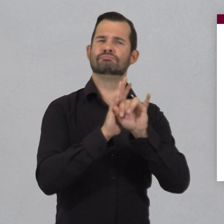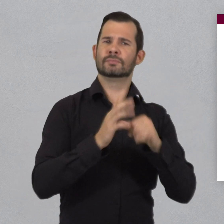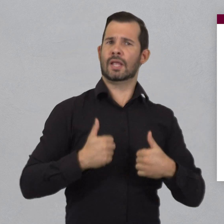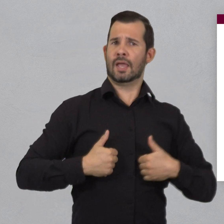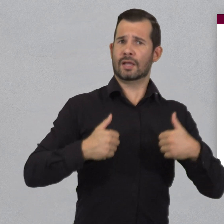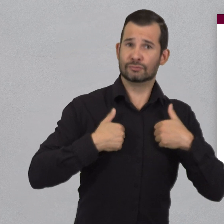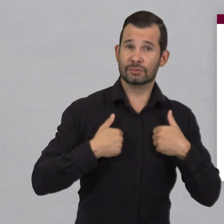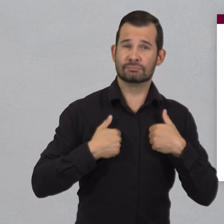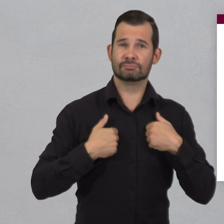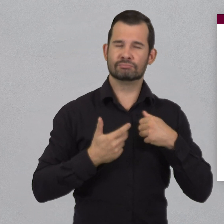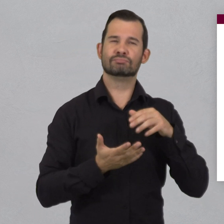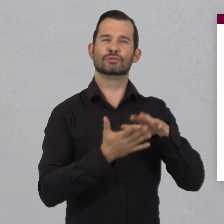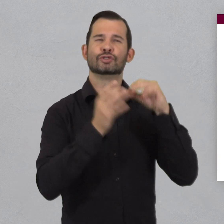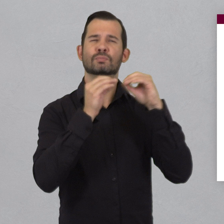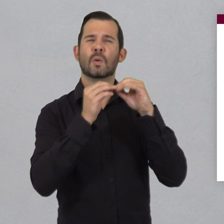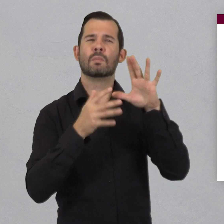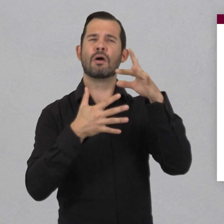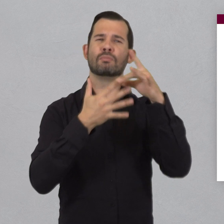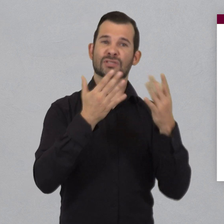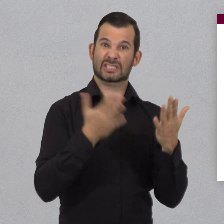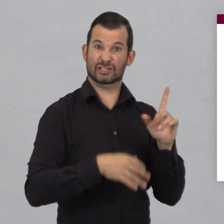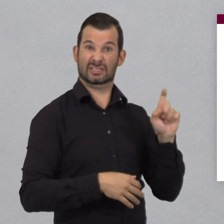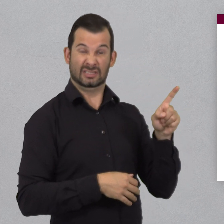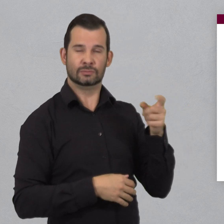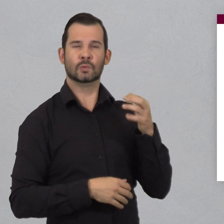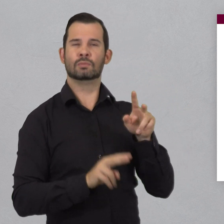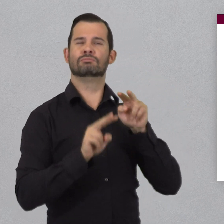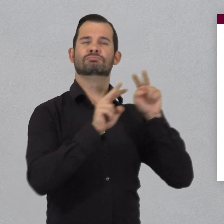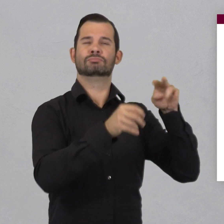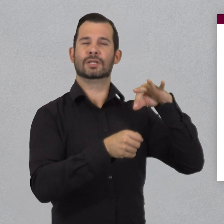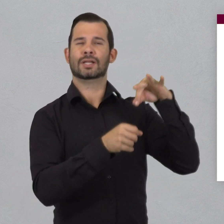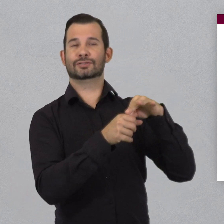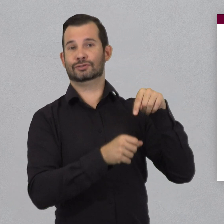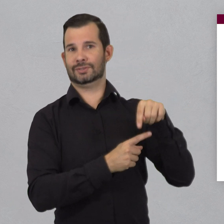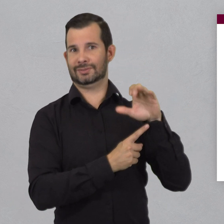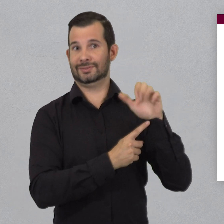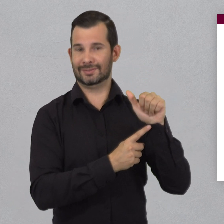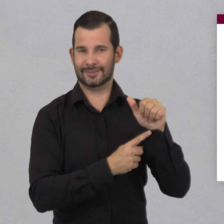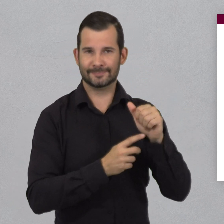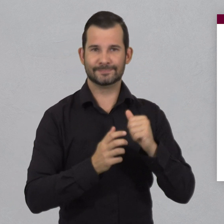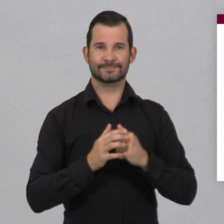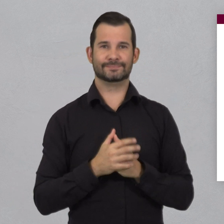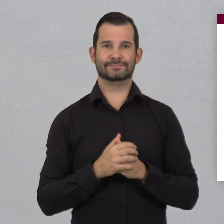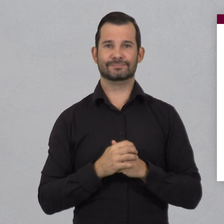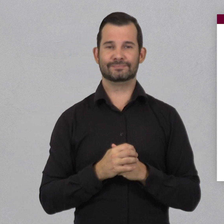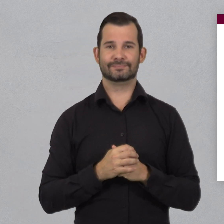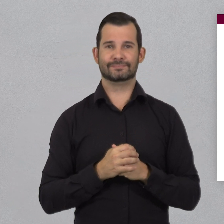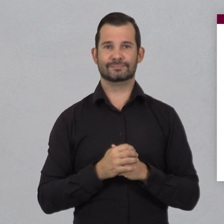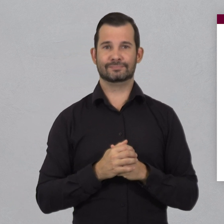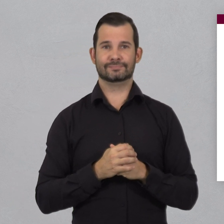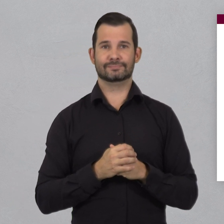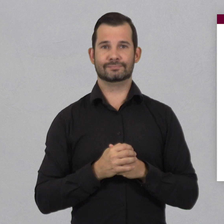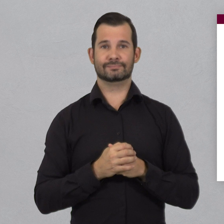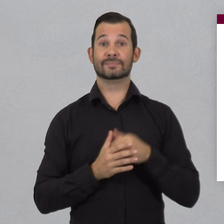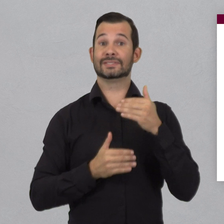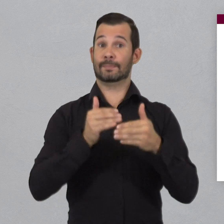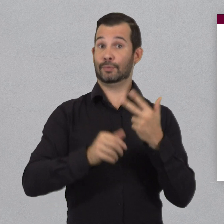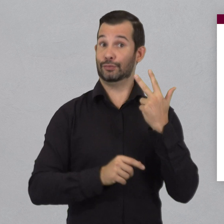identity and address. Learn more about your options here or visit elections.ca.